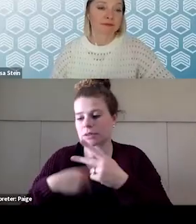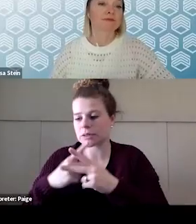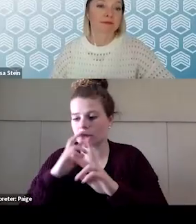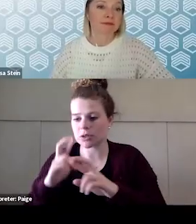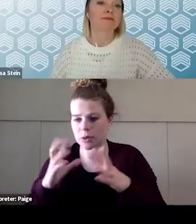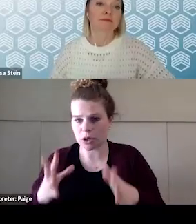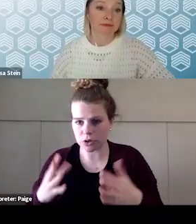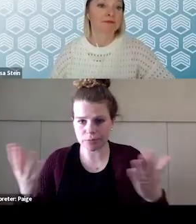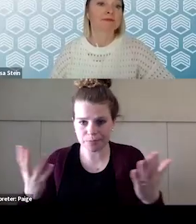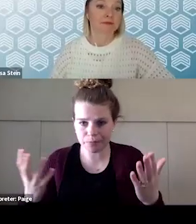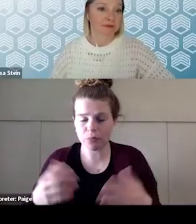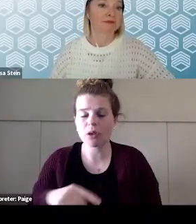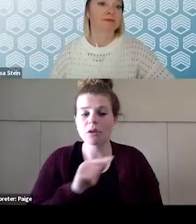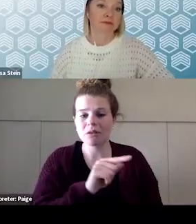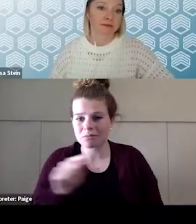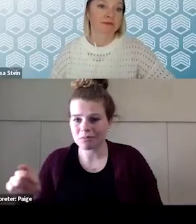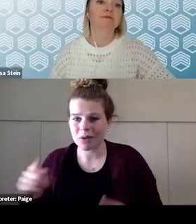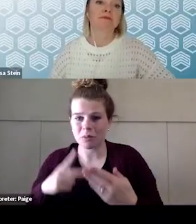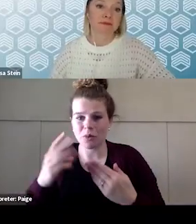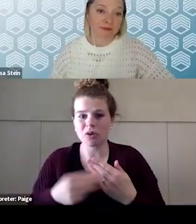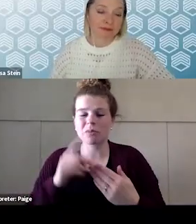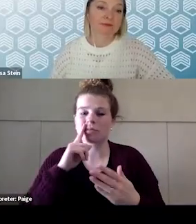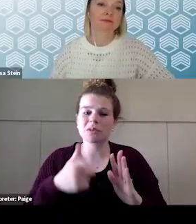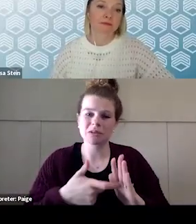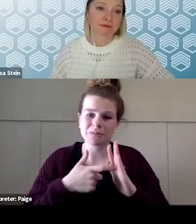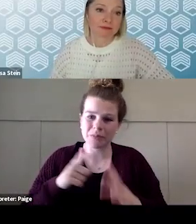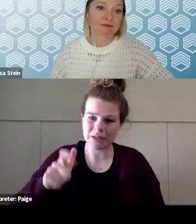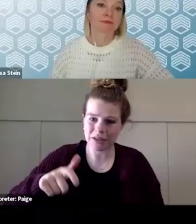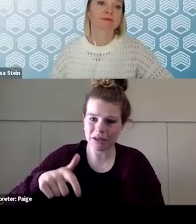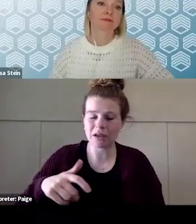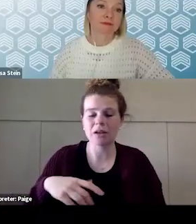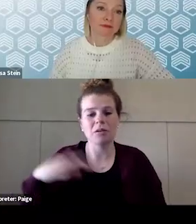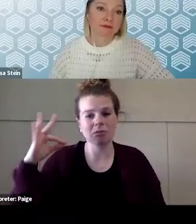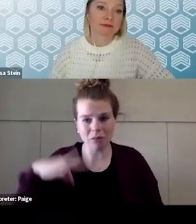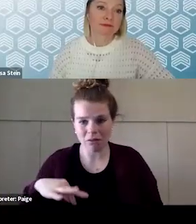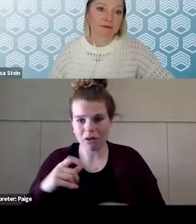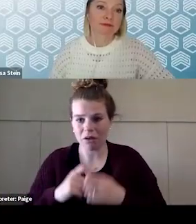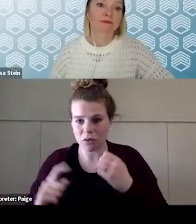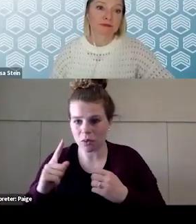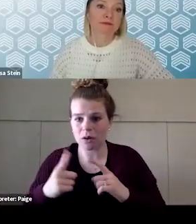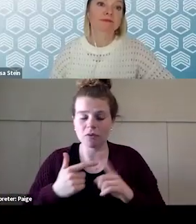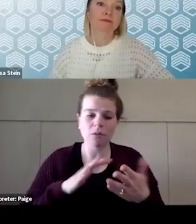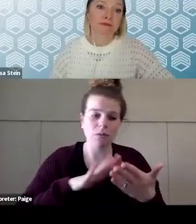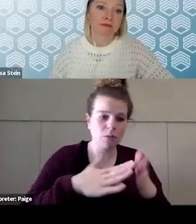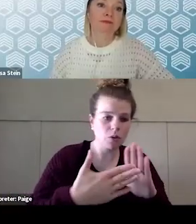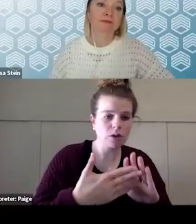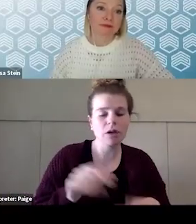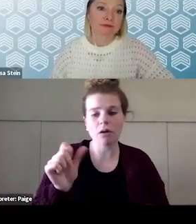is that these programs are needed and they're beneficial, and everybody from the community, from other first responders,